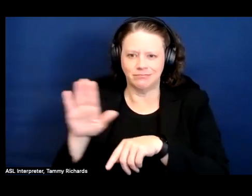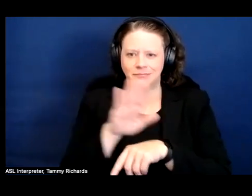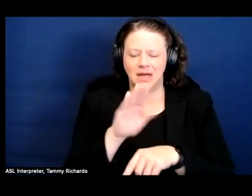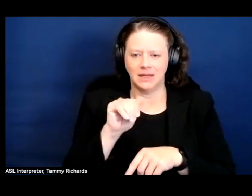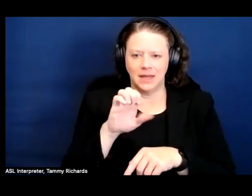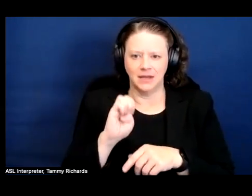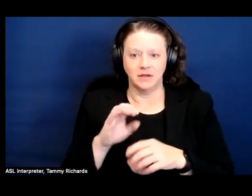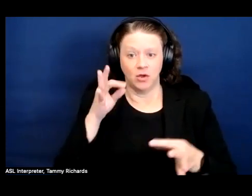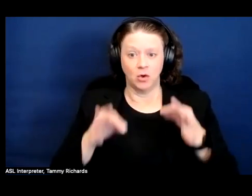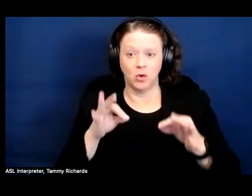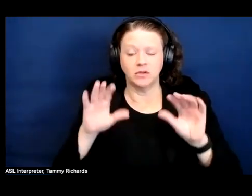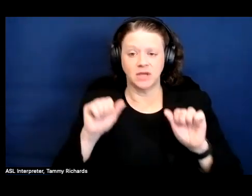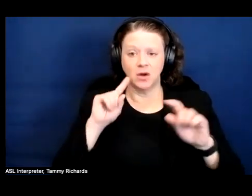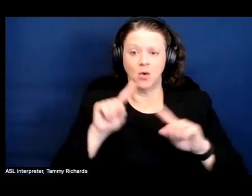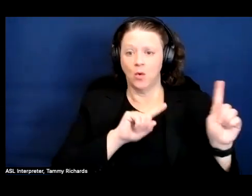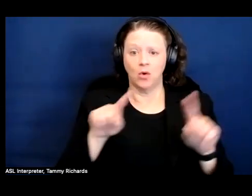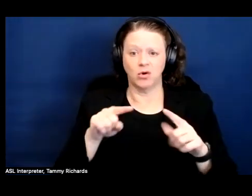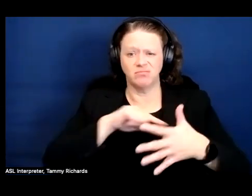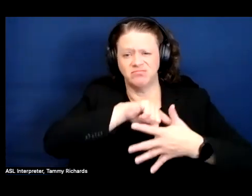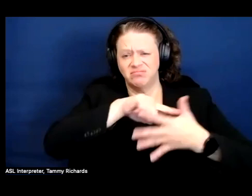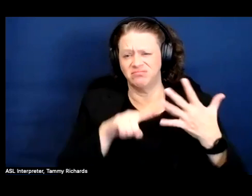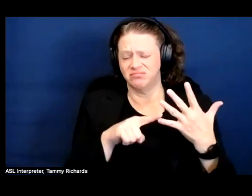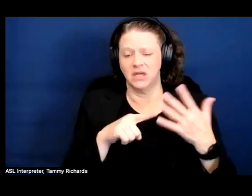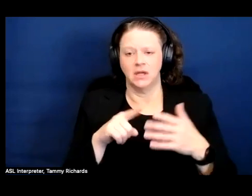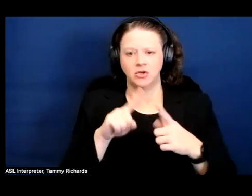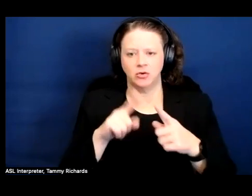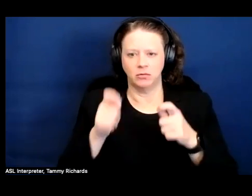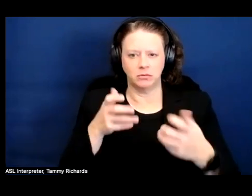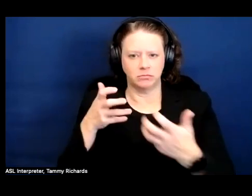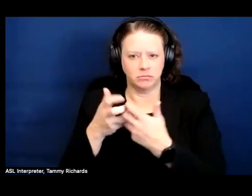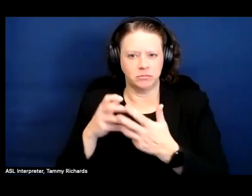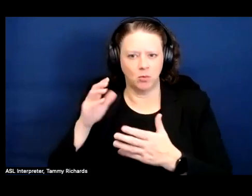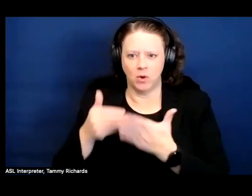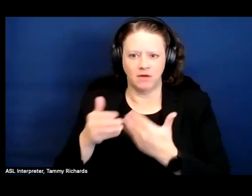it's a advertising website because housing providers that would post there